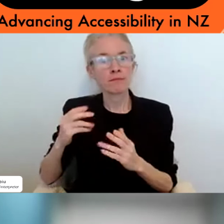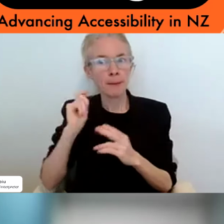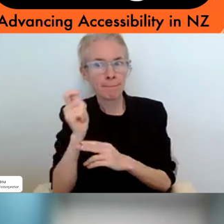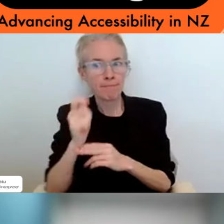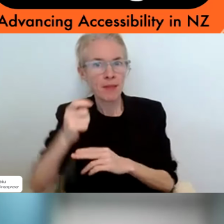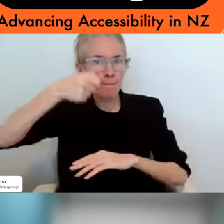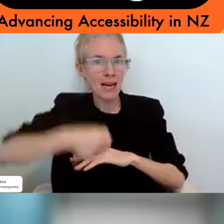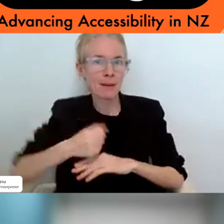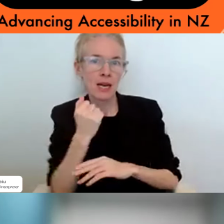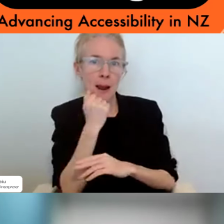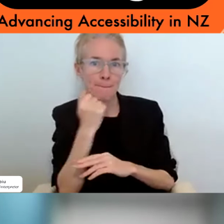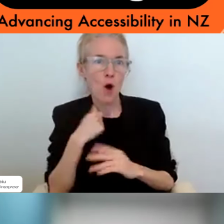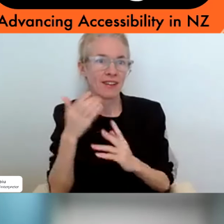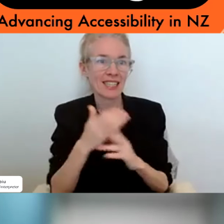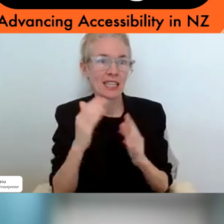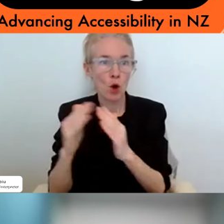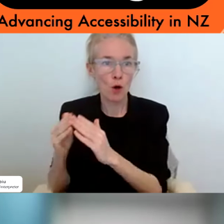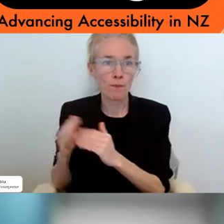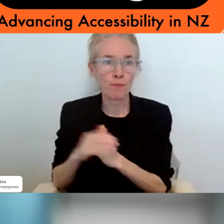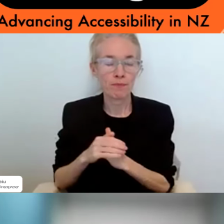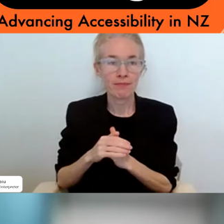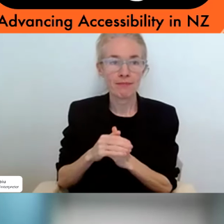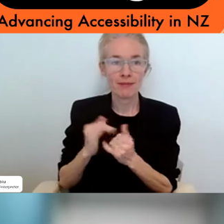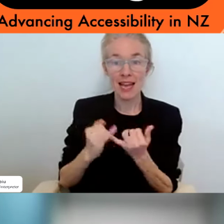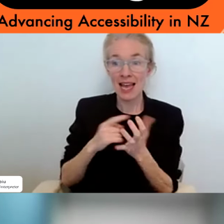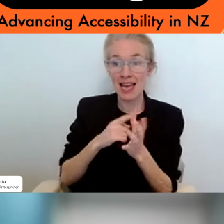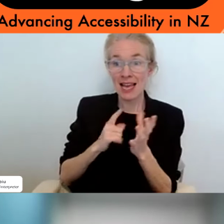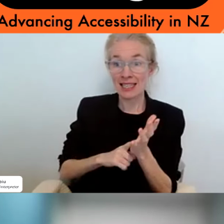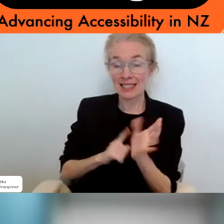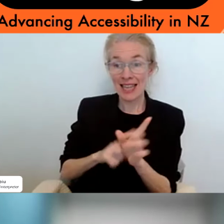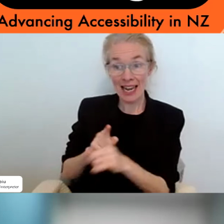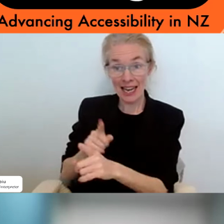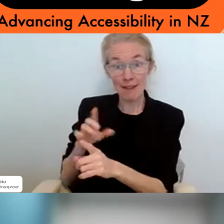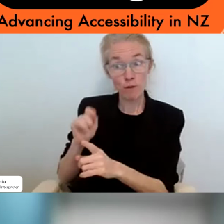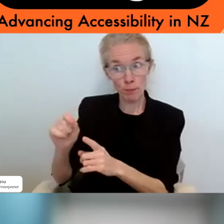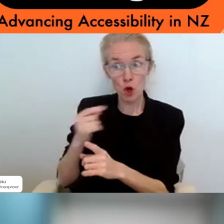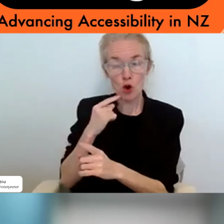of a friend of mine who is also Deafblind, and she has been trying